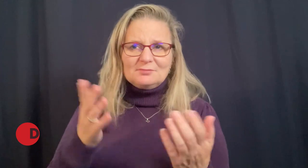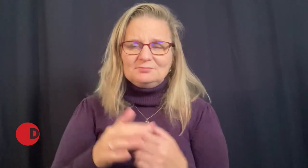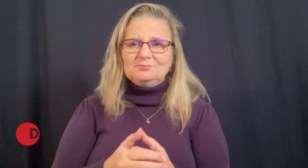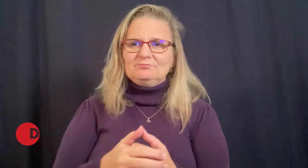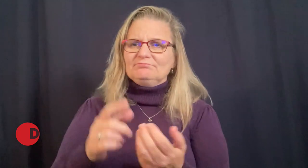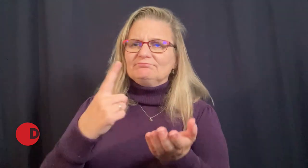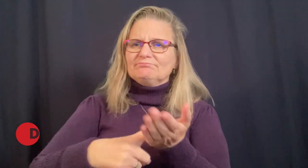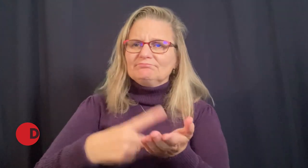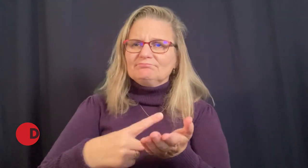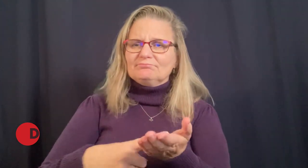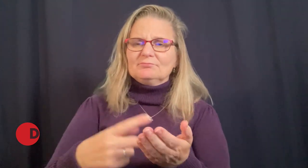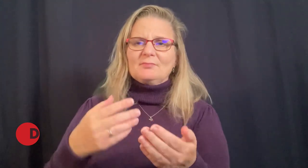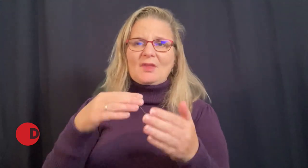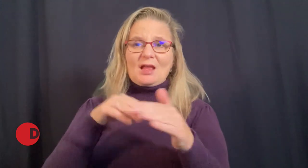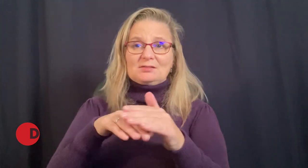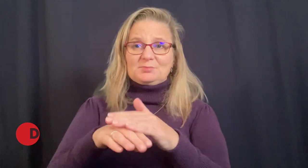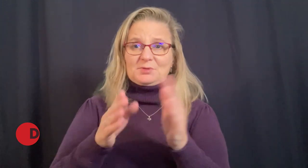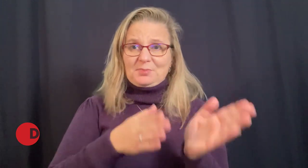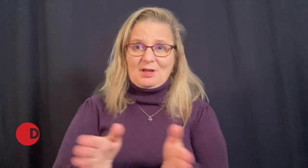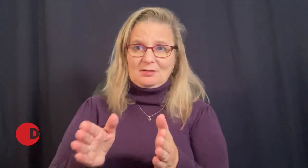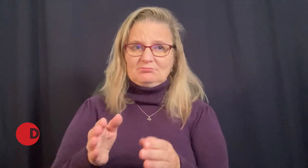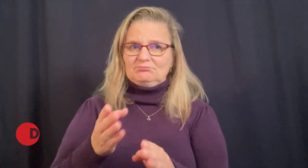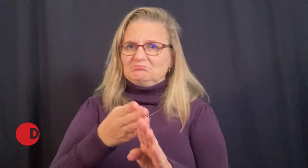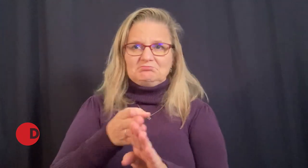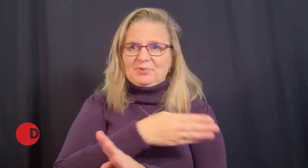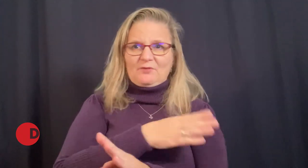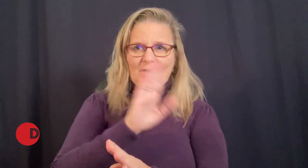What we did, we discussed their accessibility plans which we couldn't